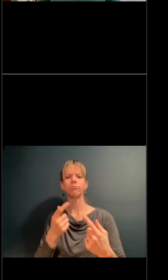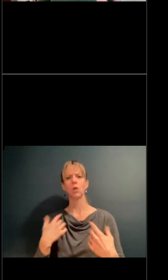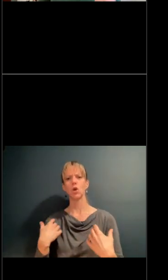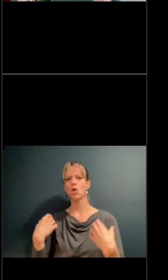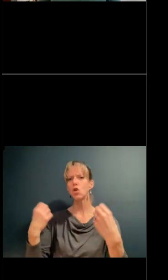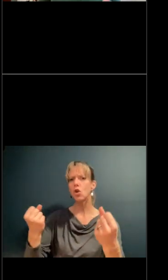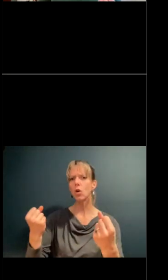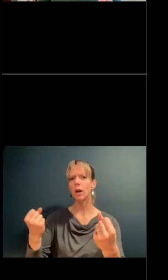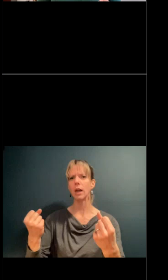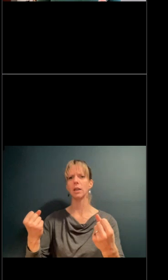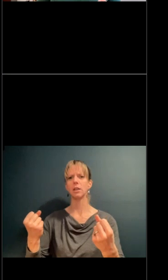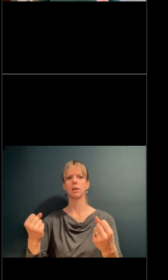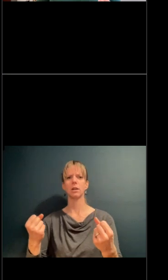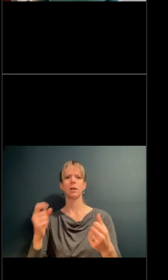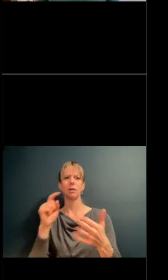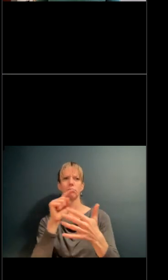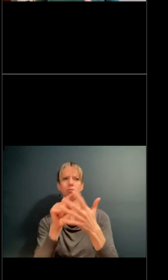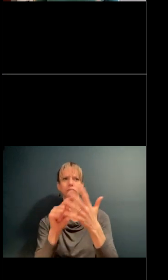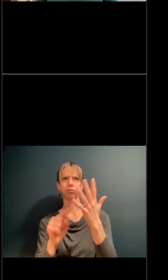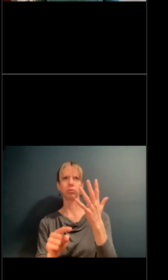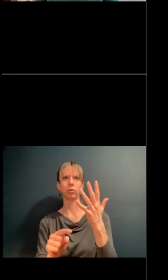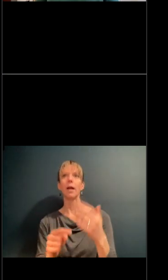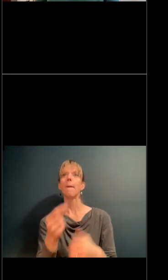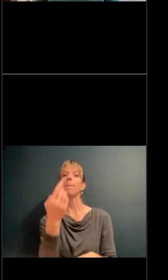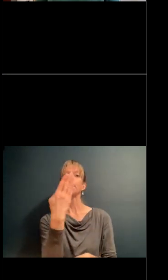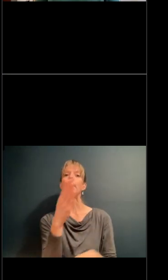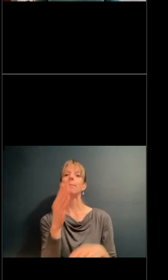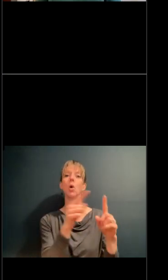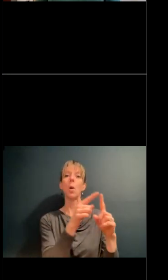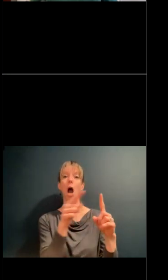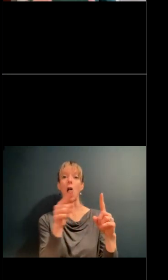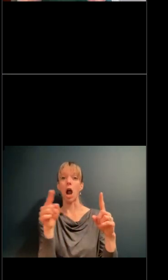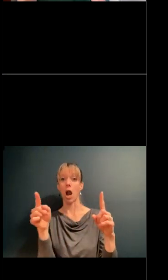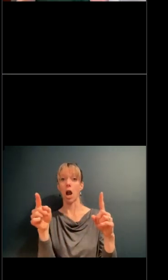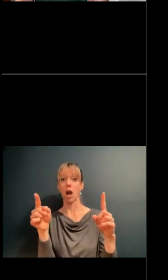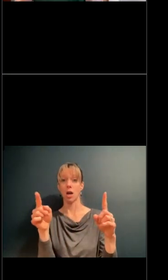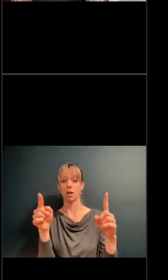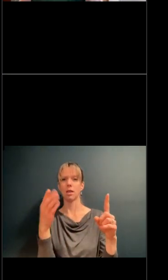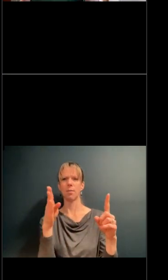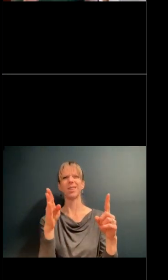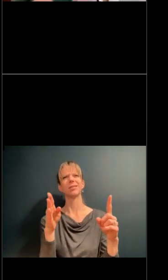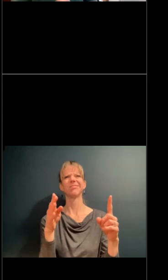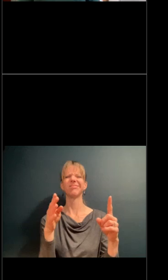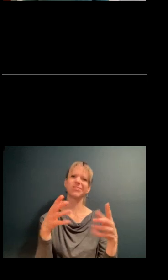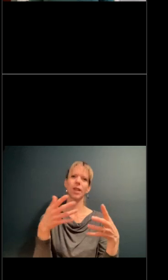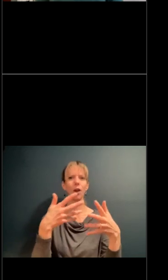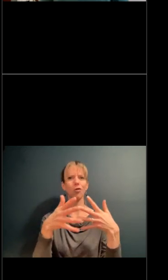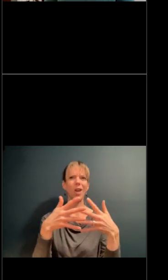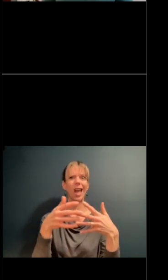What you will see as I go through this is the blue bar I am putting up, blue, gray, greenish,